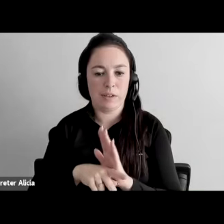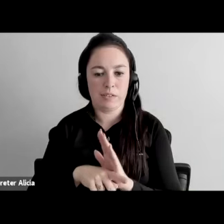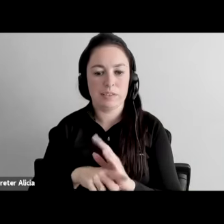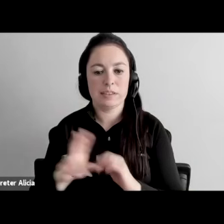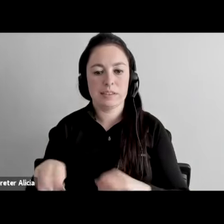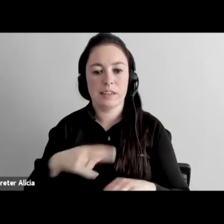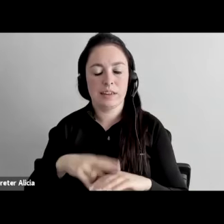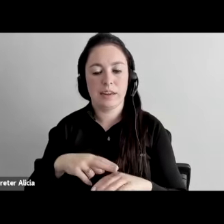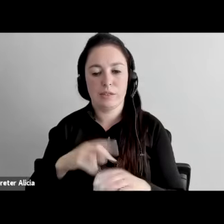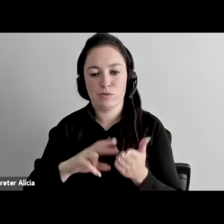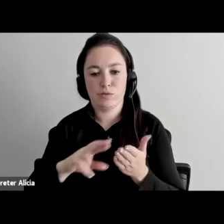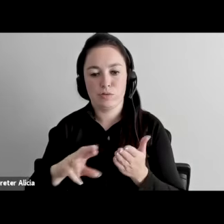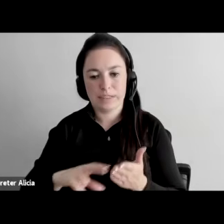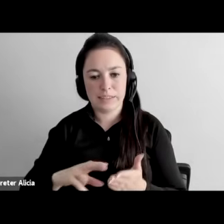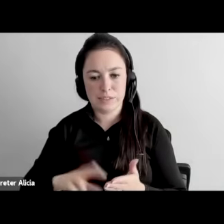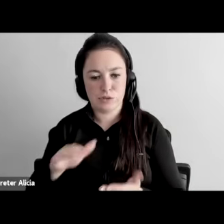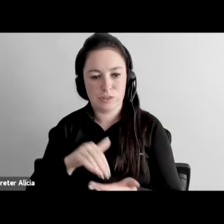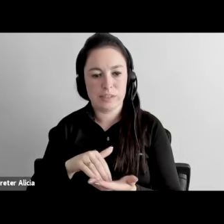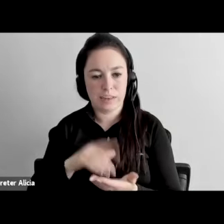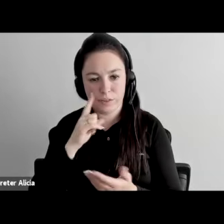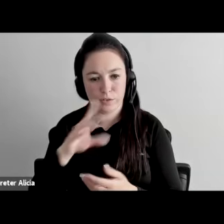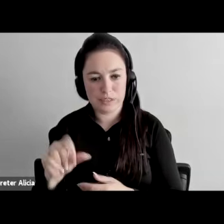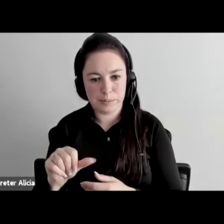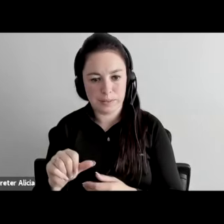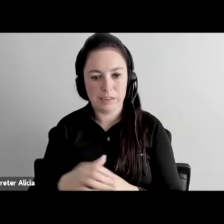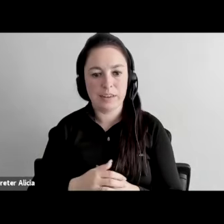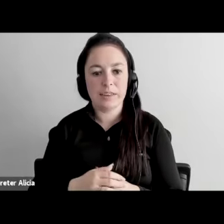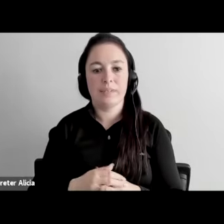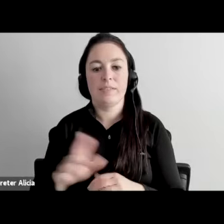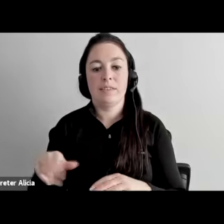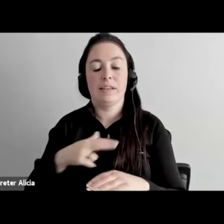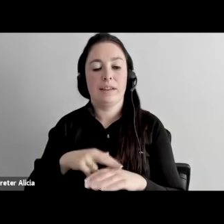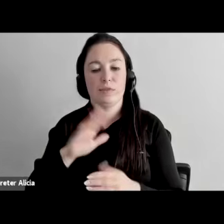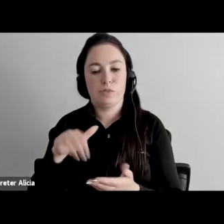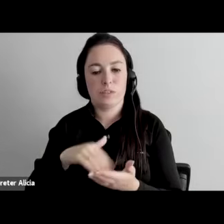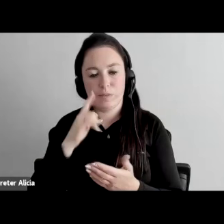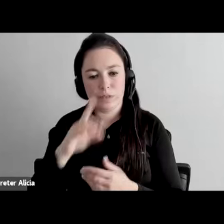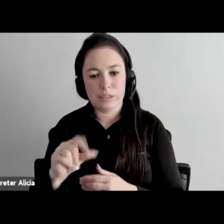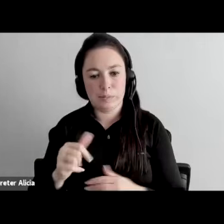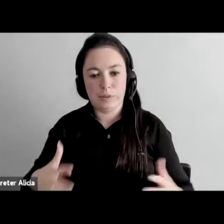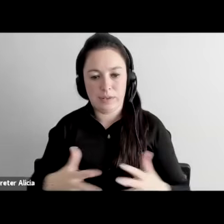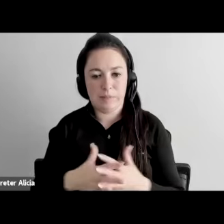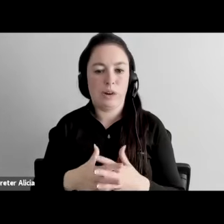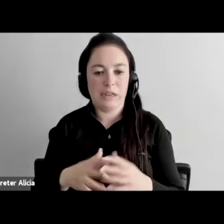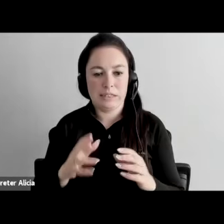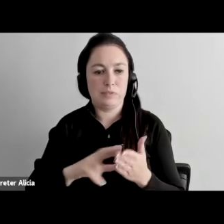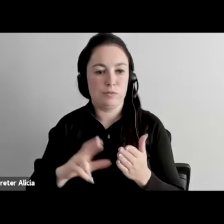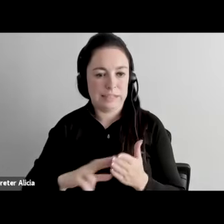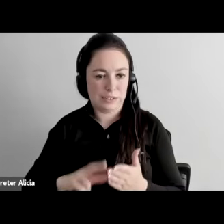for Disability, National Center for Disability and Pregnancy Research. We are so glad that you're